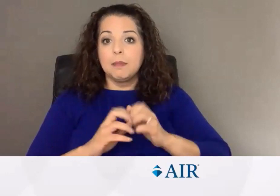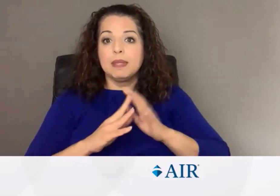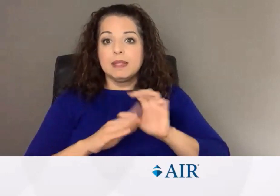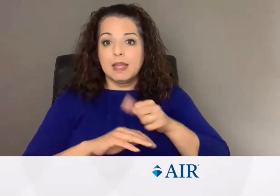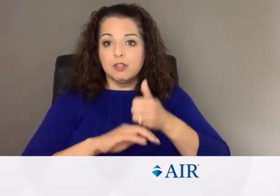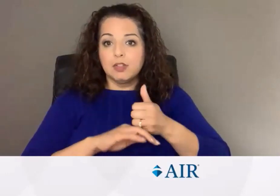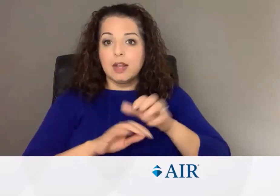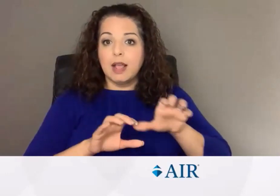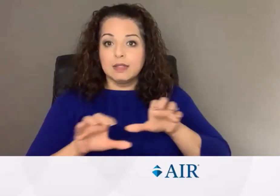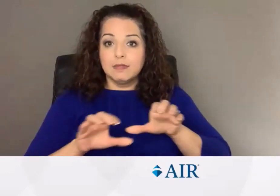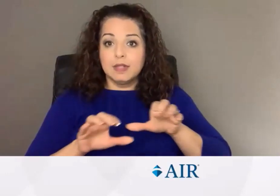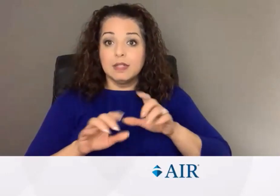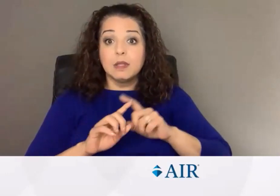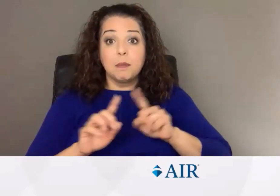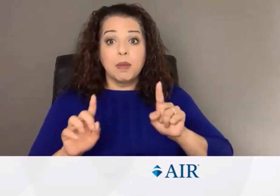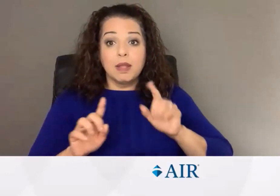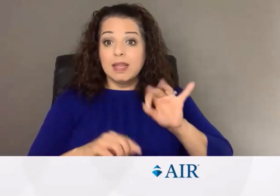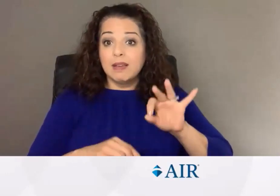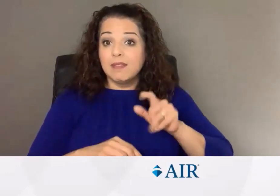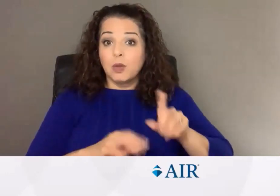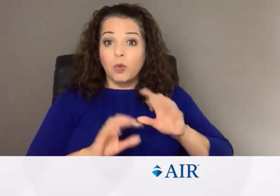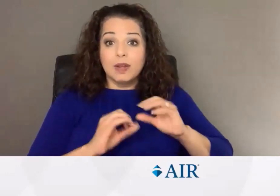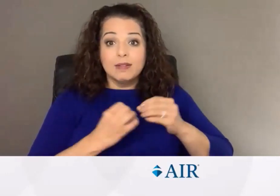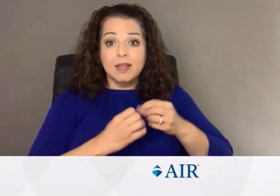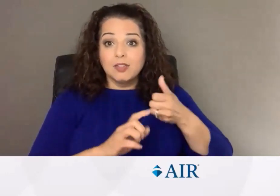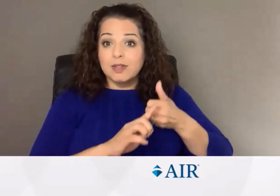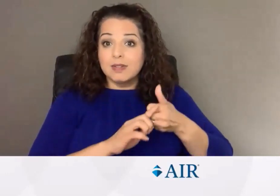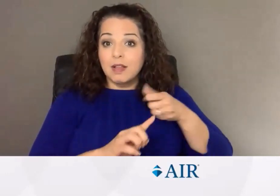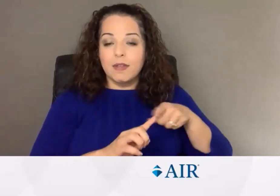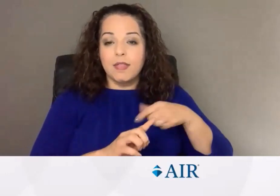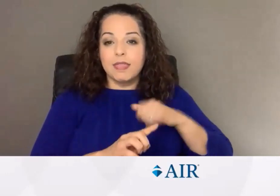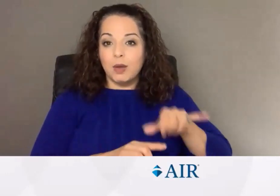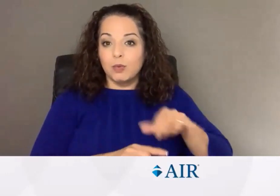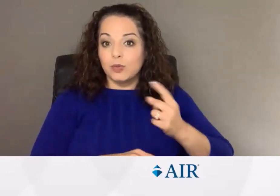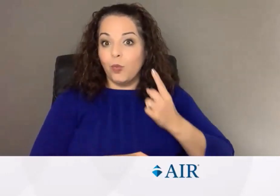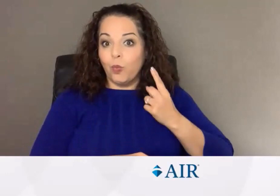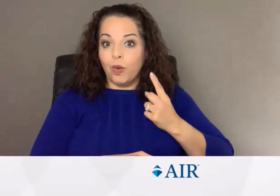But if the organization itself-- and this was one of the barriers,